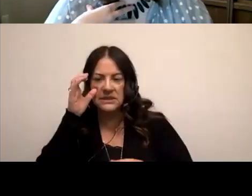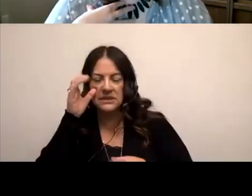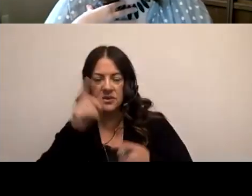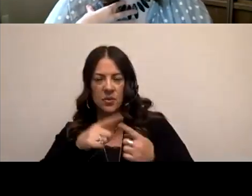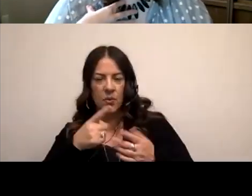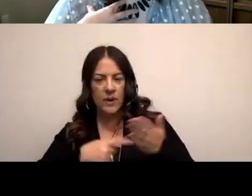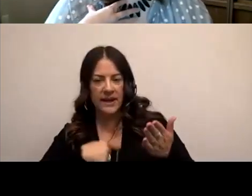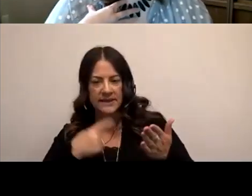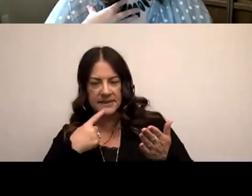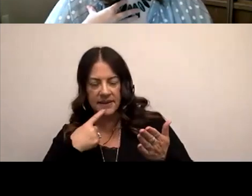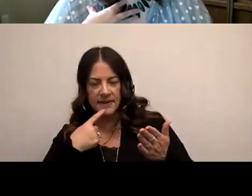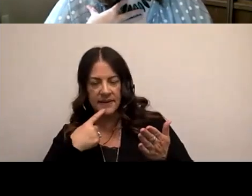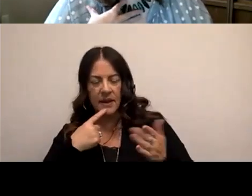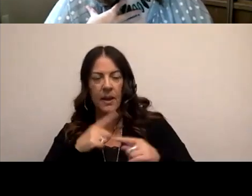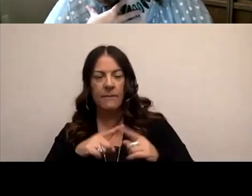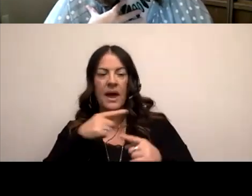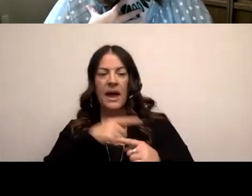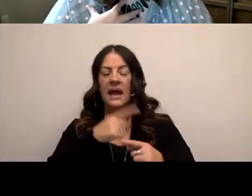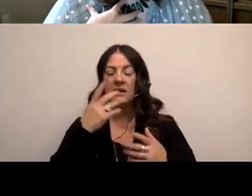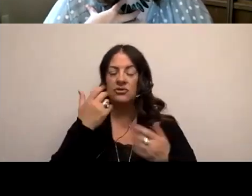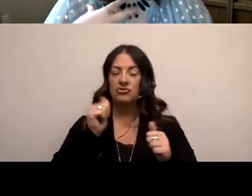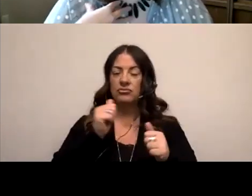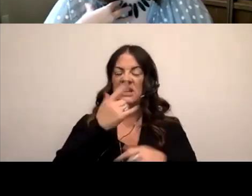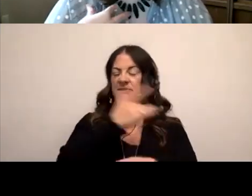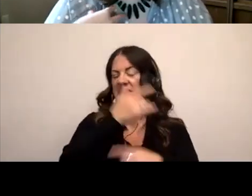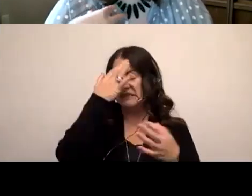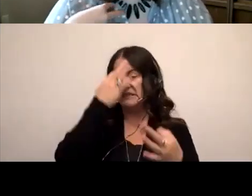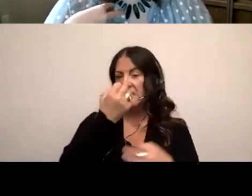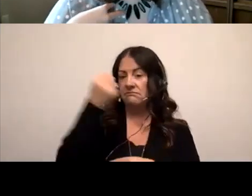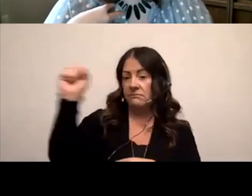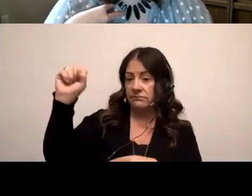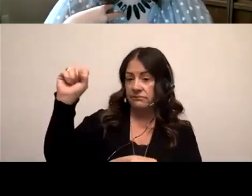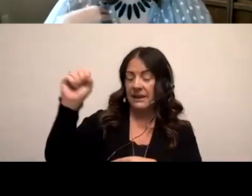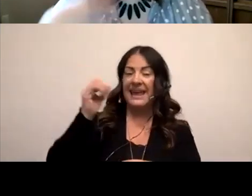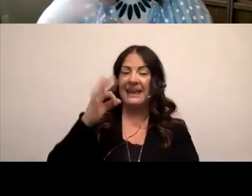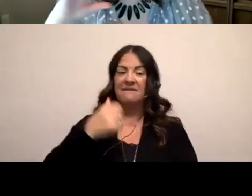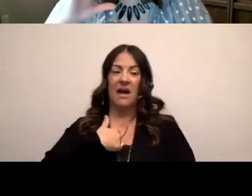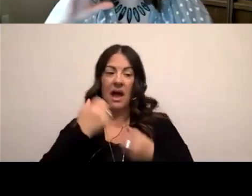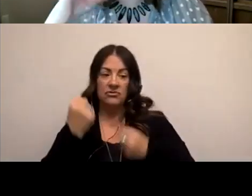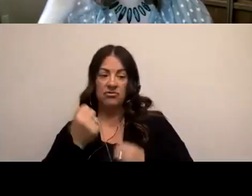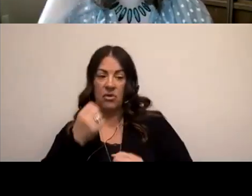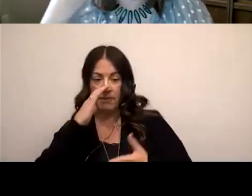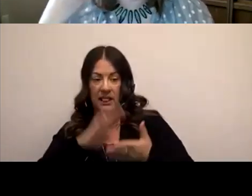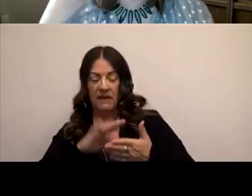HE'S BEING DISOBEDIENT AND I HAVE THAT BELIEF AND MISUNDERSTANDING OF WHAT A